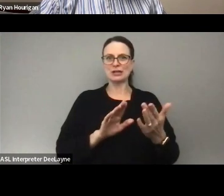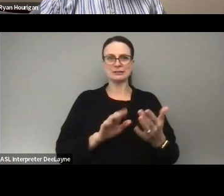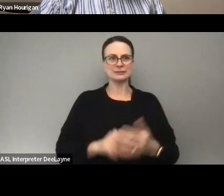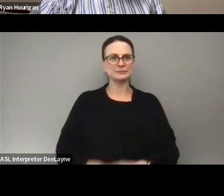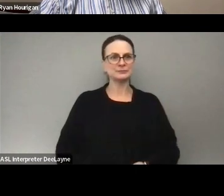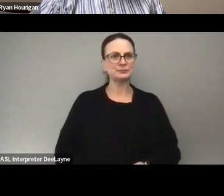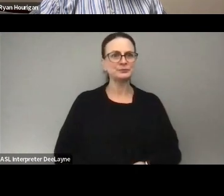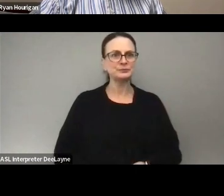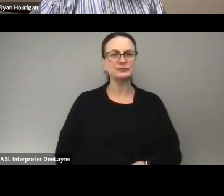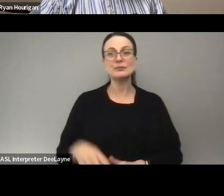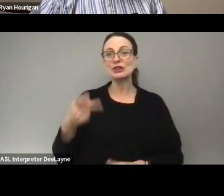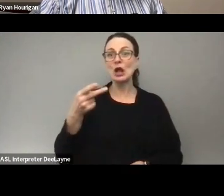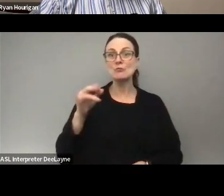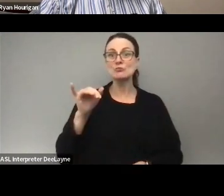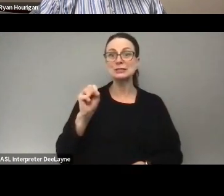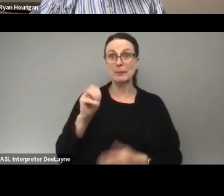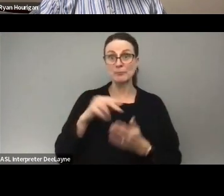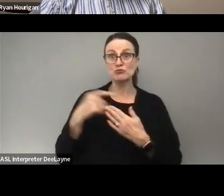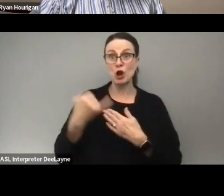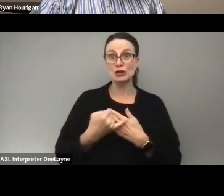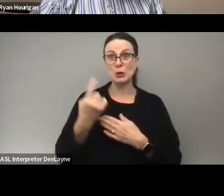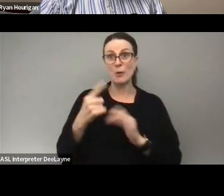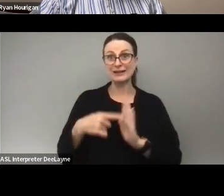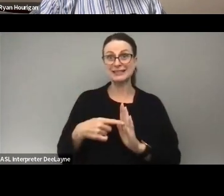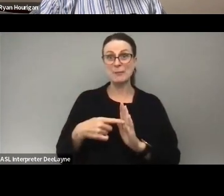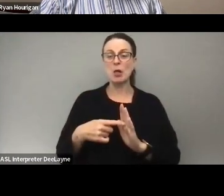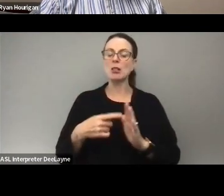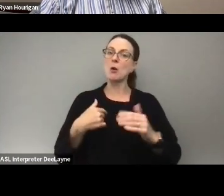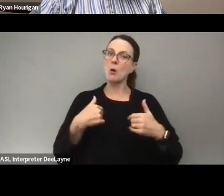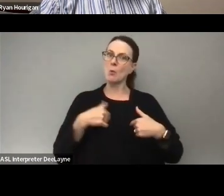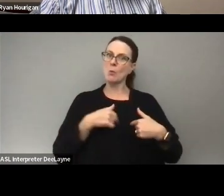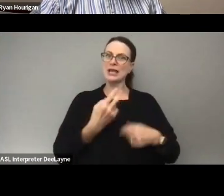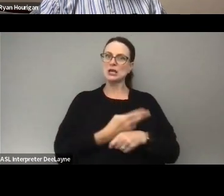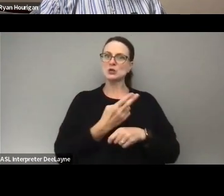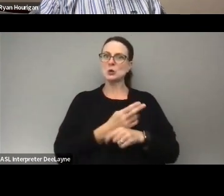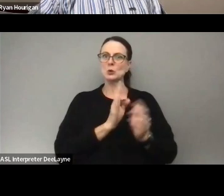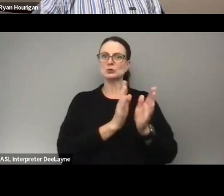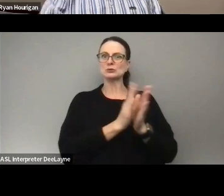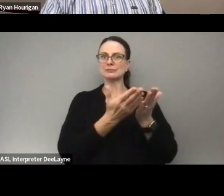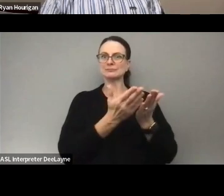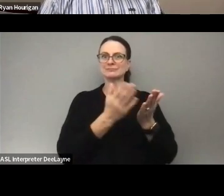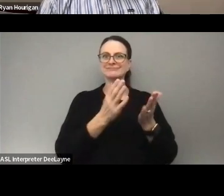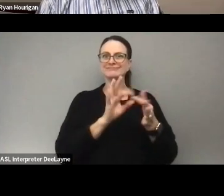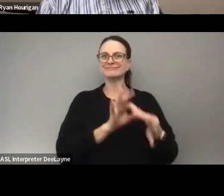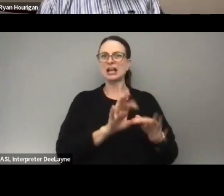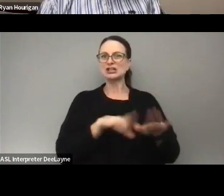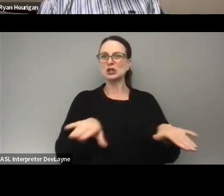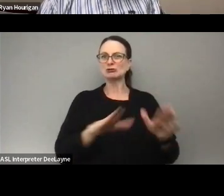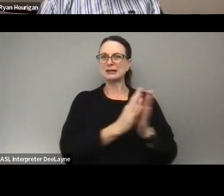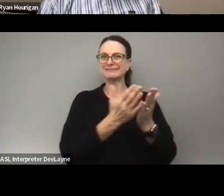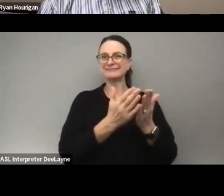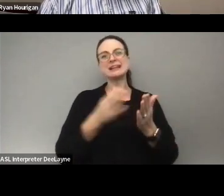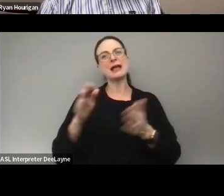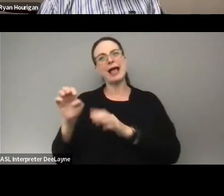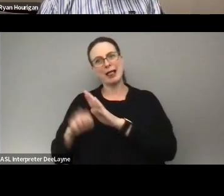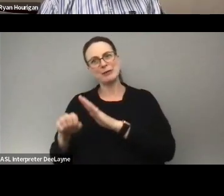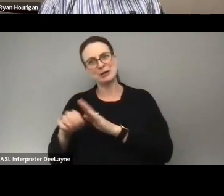So, we explore children's literature, which those of you who are elementary specialists might do this